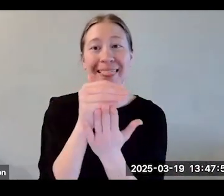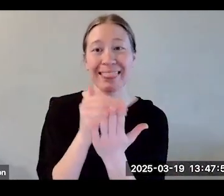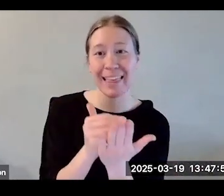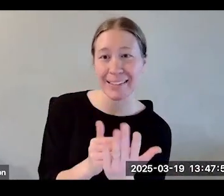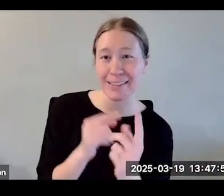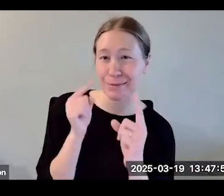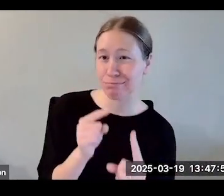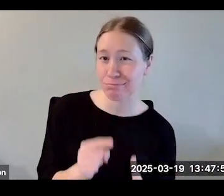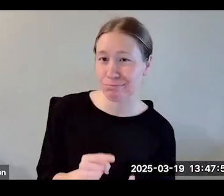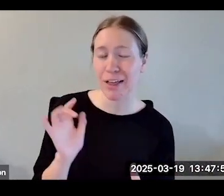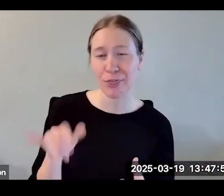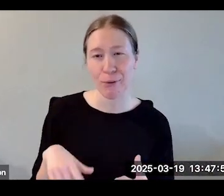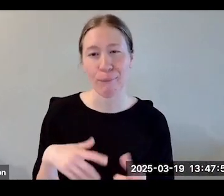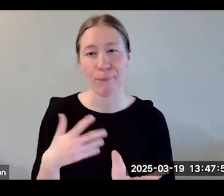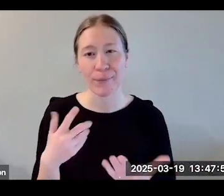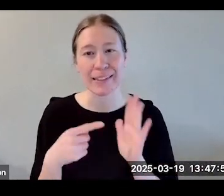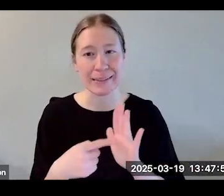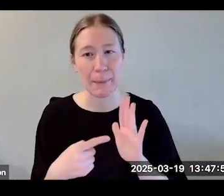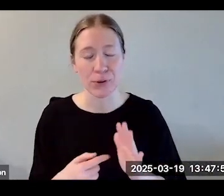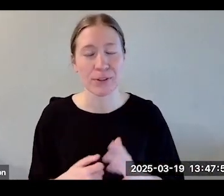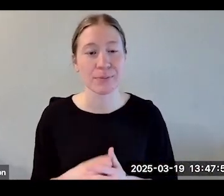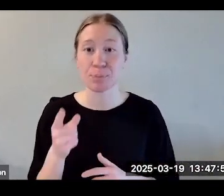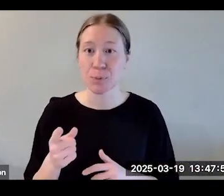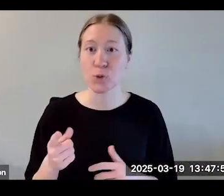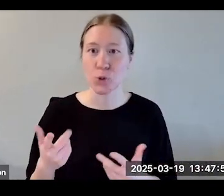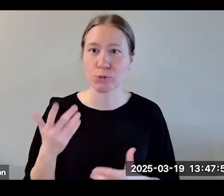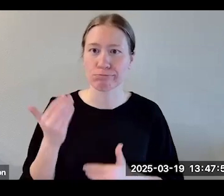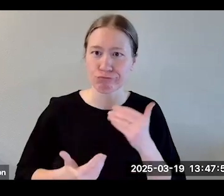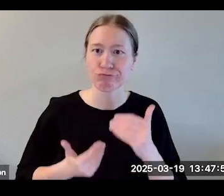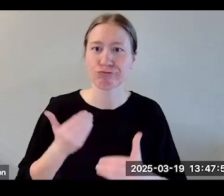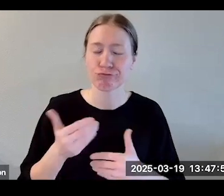So as you get more comfortable, you're gonna kind of develop some of these questions yourself.